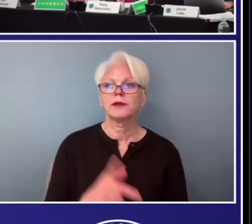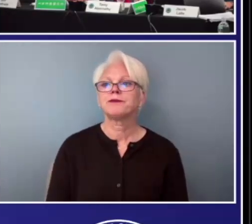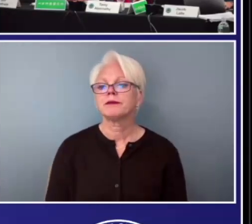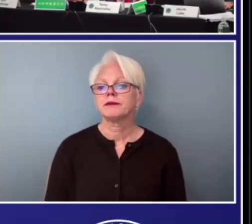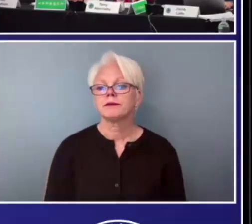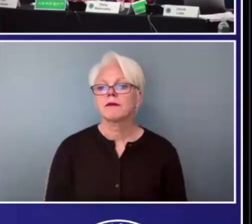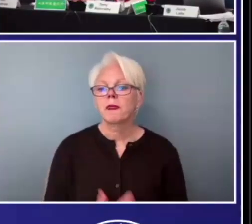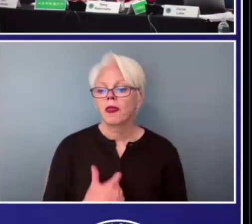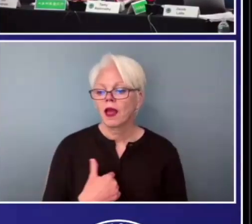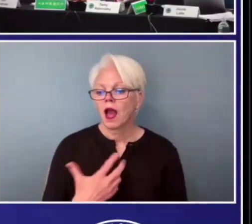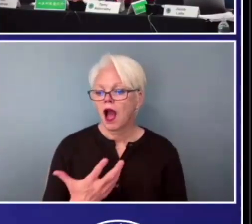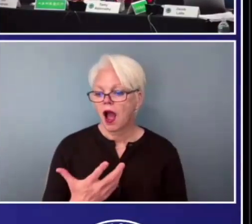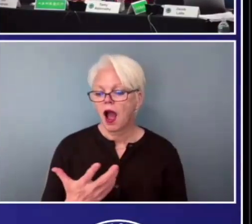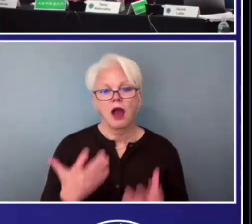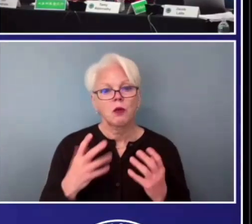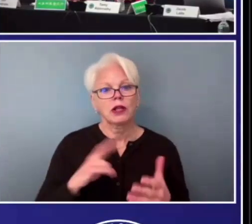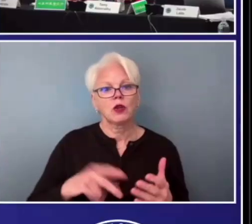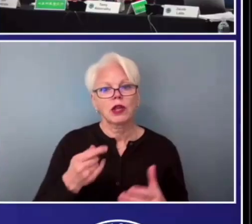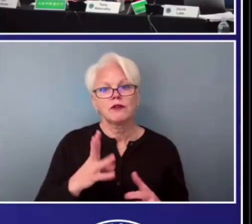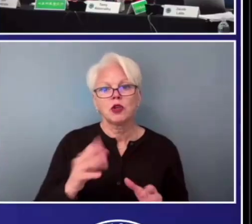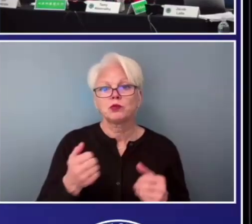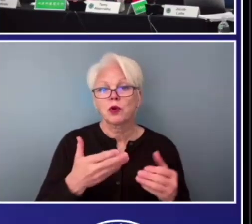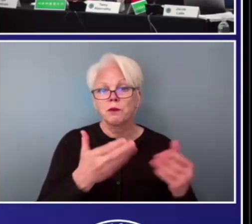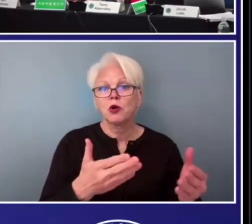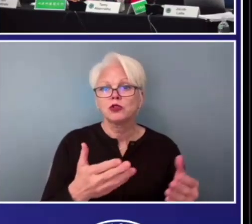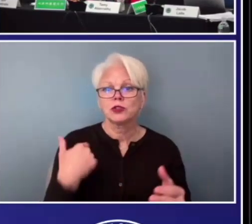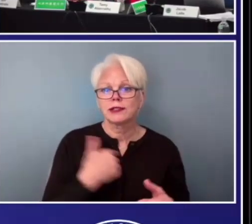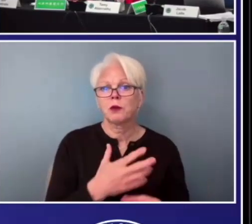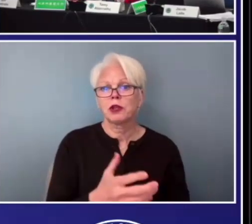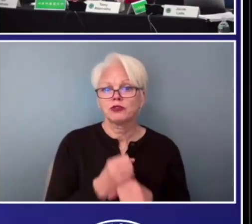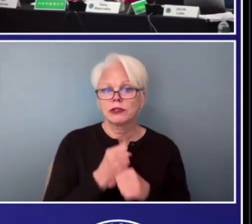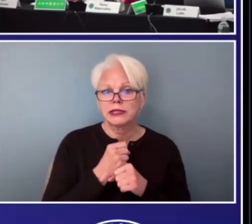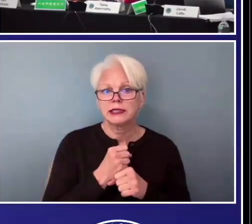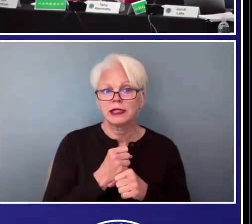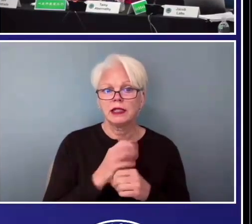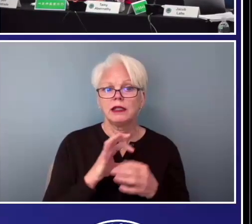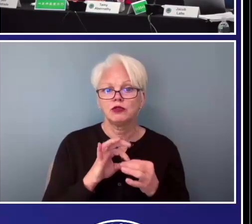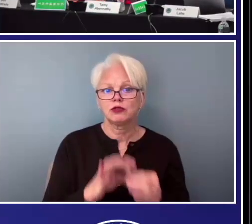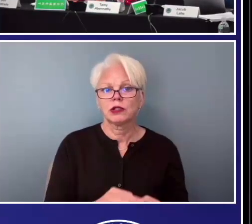I want to look at a few proposals that we've received in reference to the next